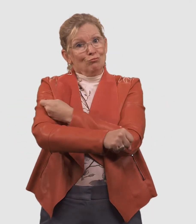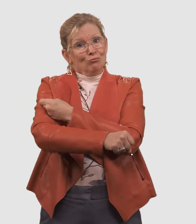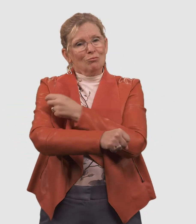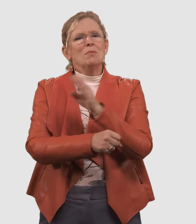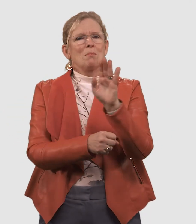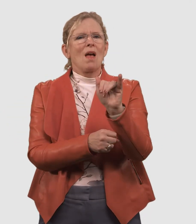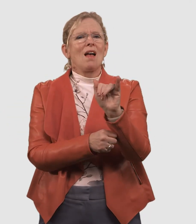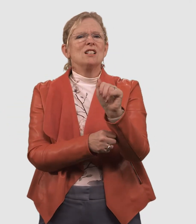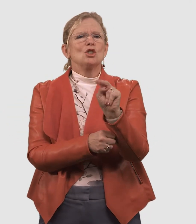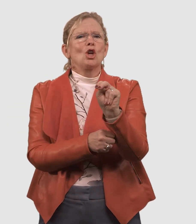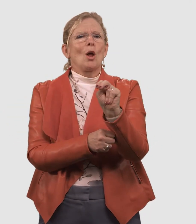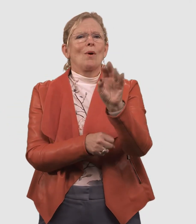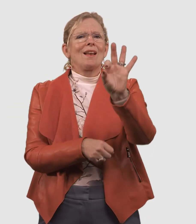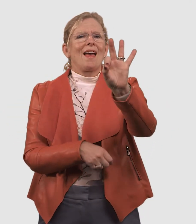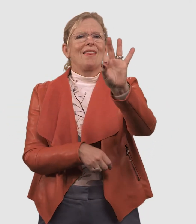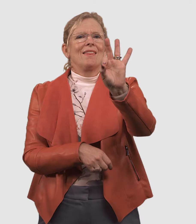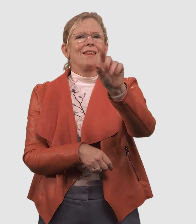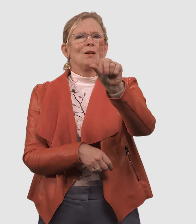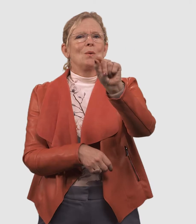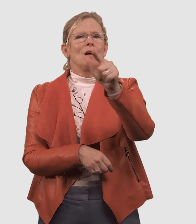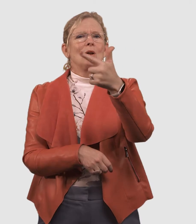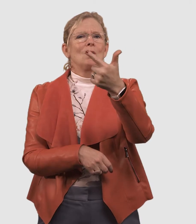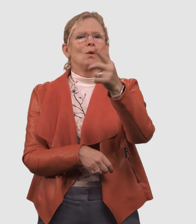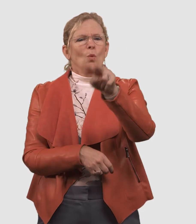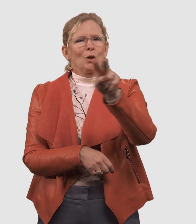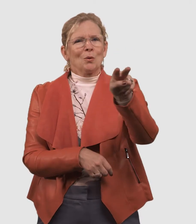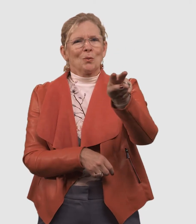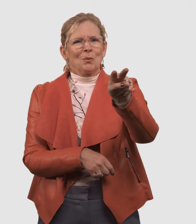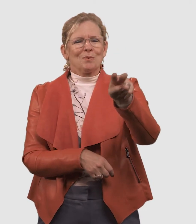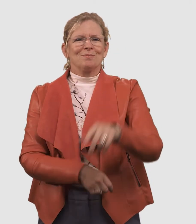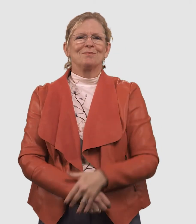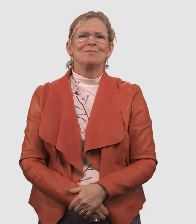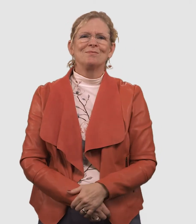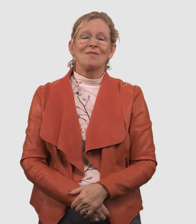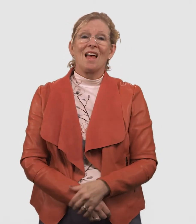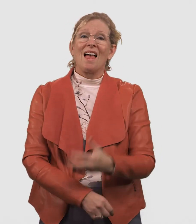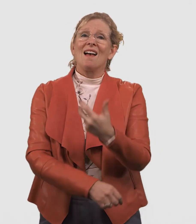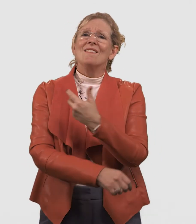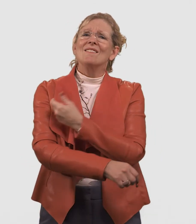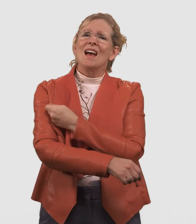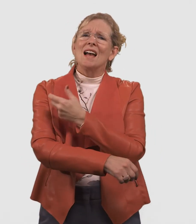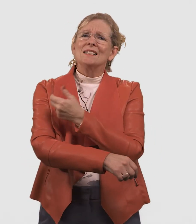in order to be fully vaccinated by January 9, 2022.